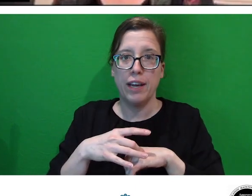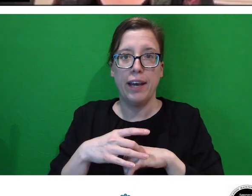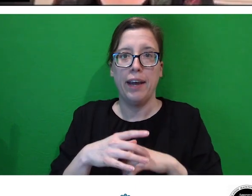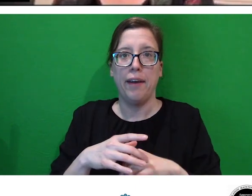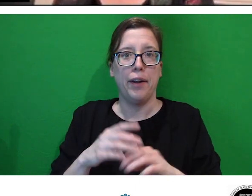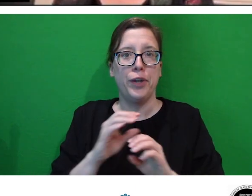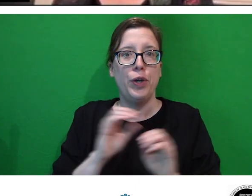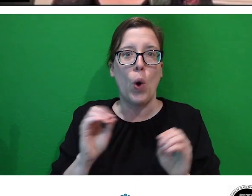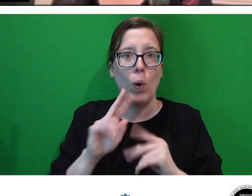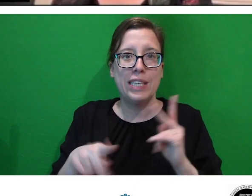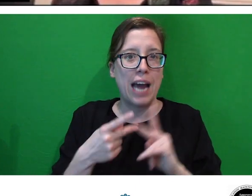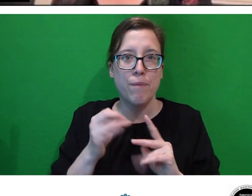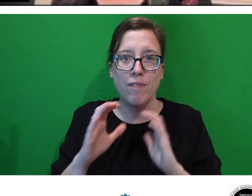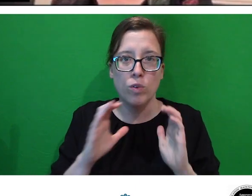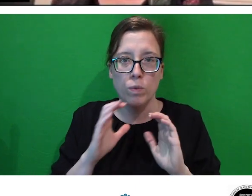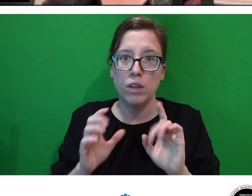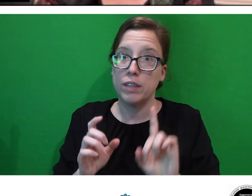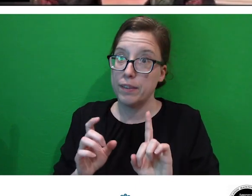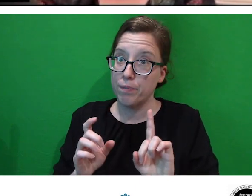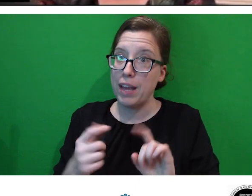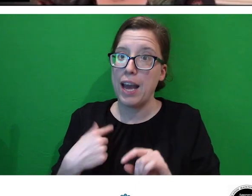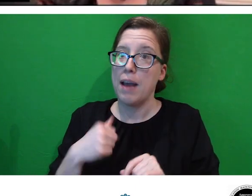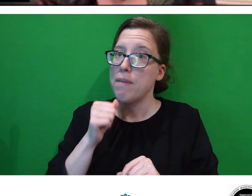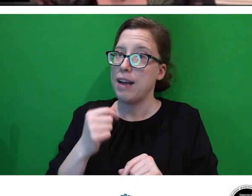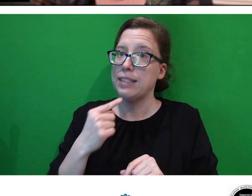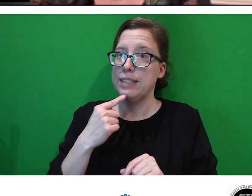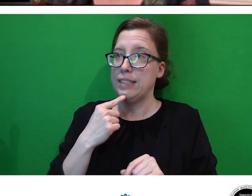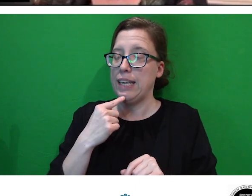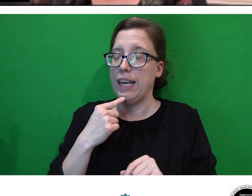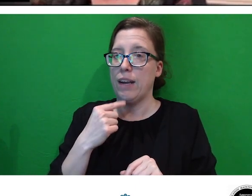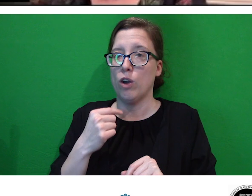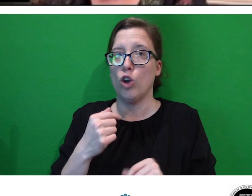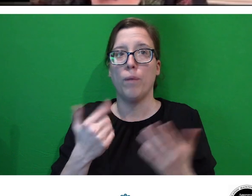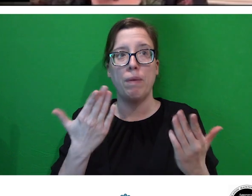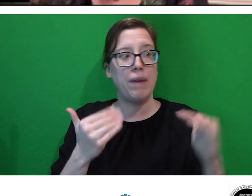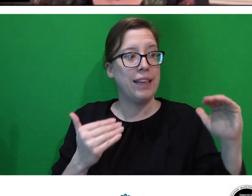There is absolutely no single person on this planet